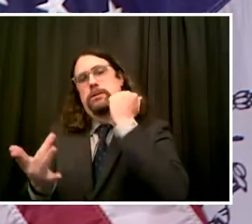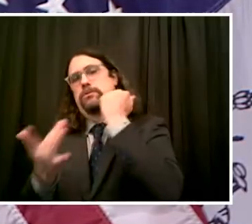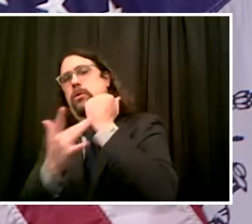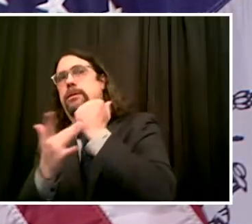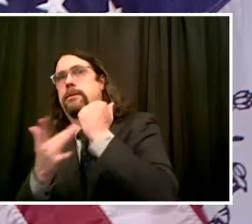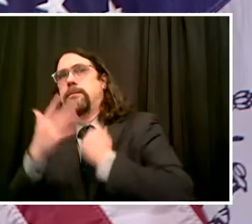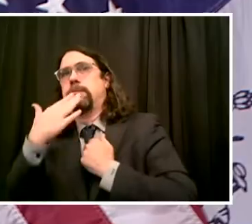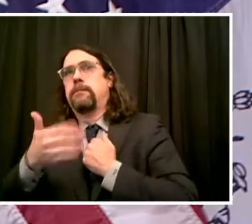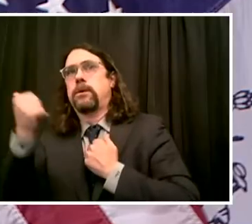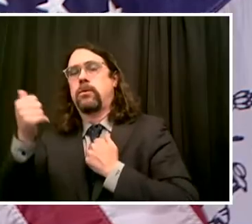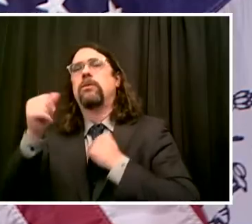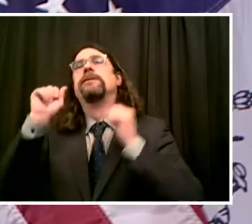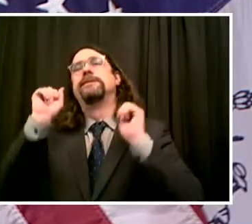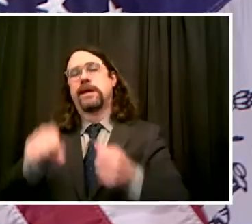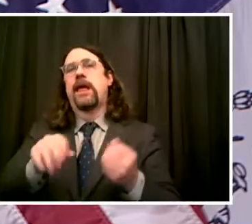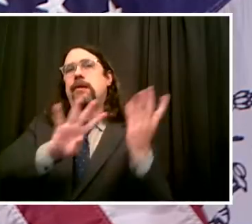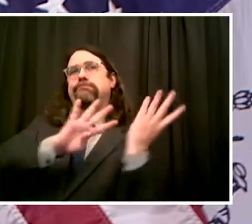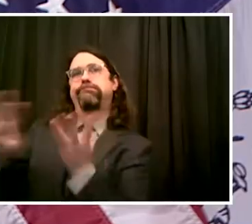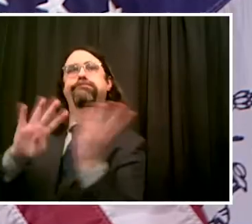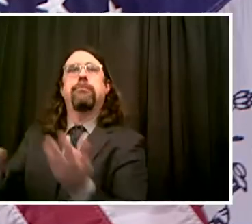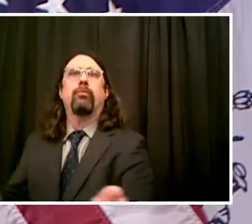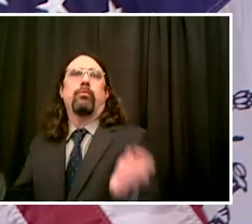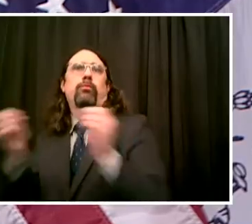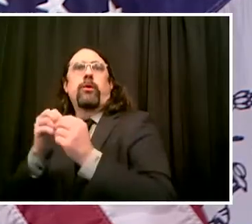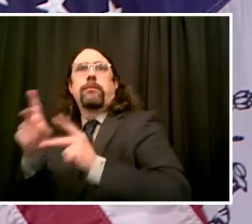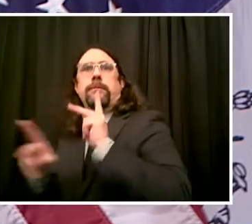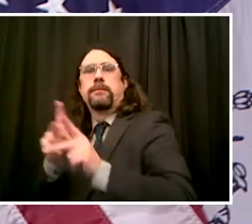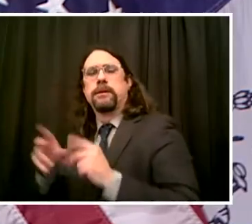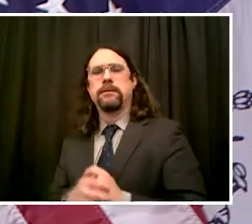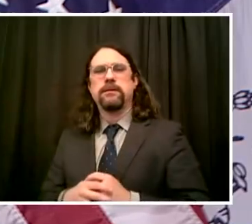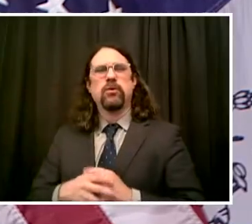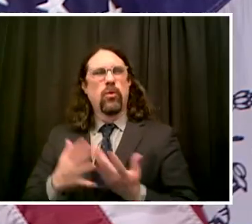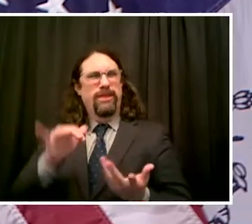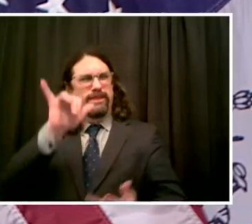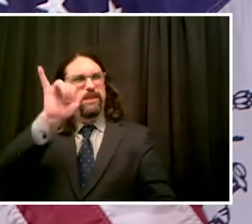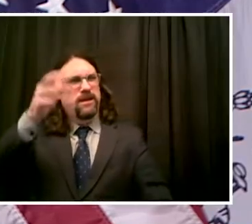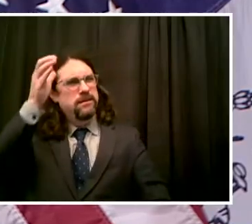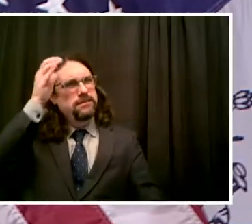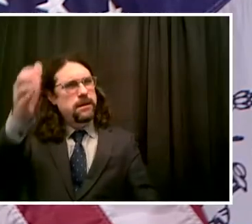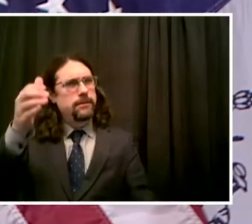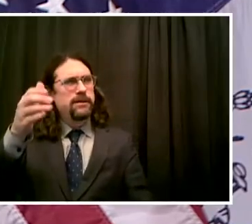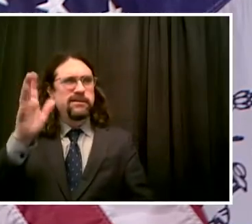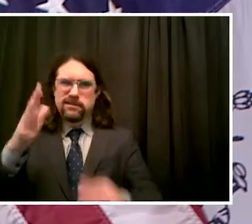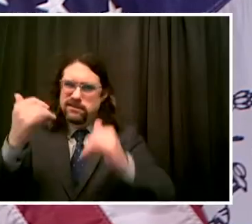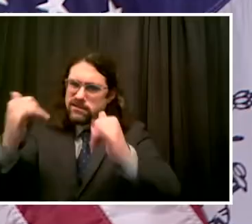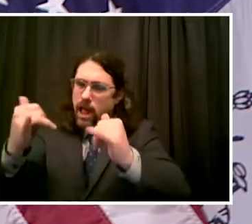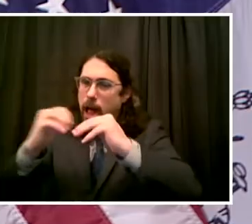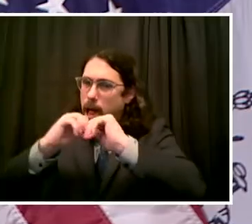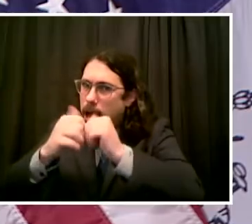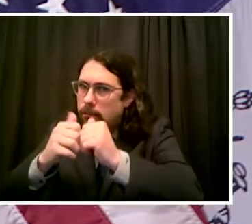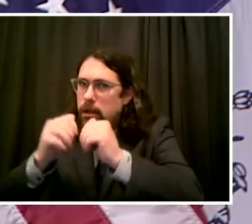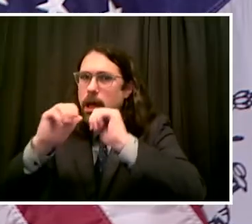DEAL WITH AN EVER-GROWING DEMAND. OUJR OB NOW IS T T TH HEALTH CARE